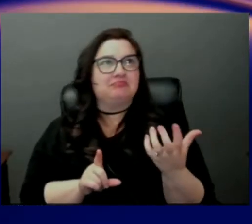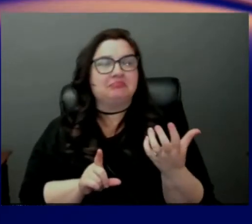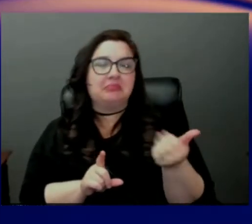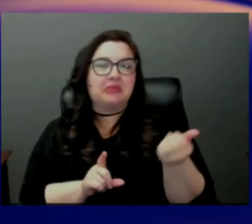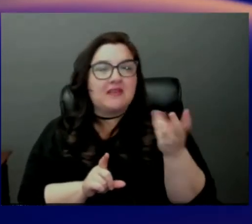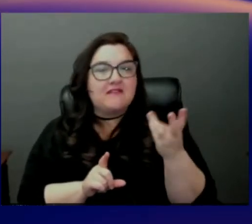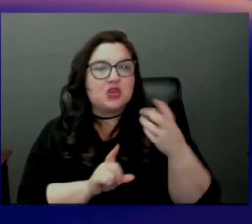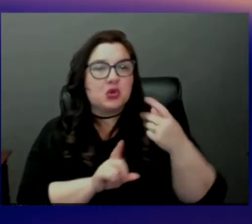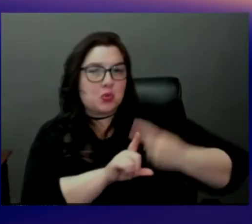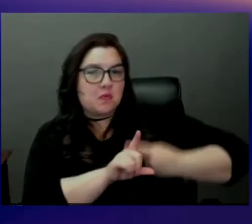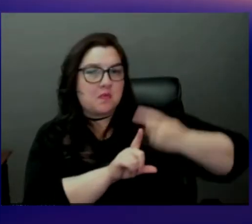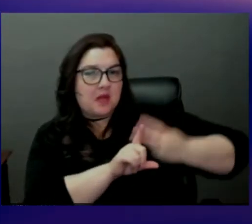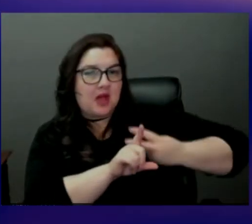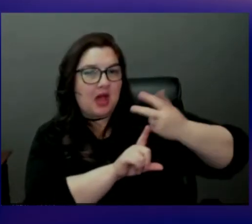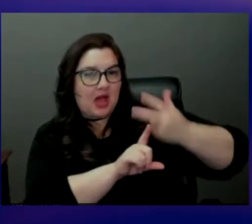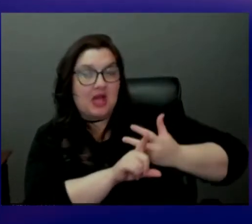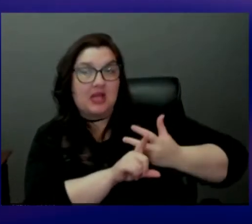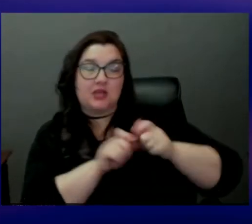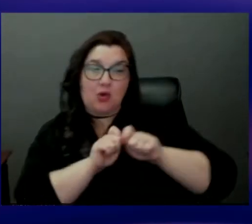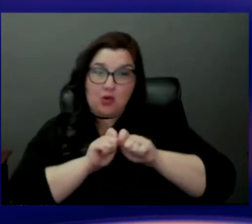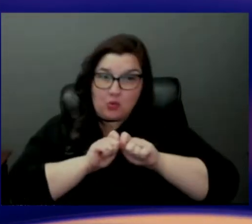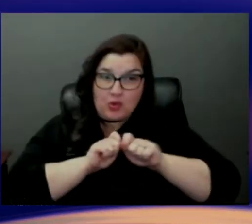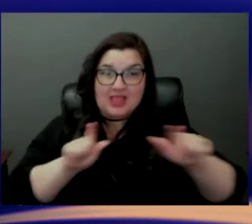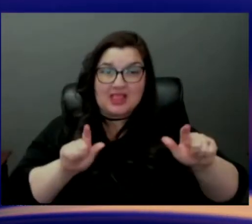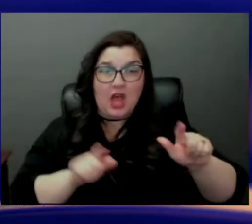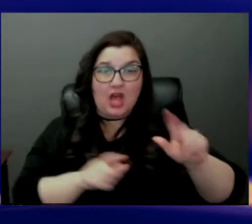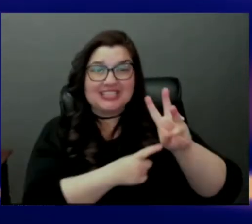or we've launched our sixth generation instances